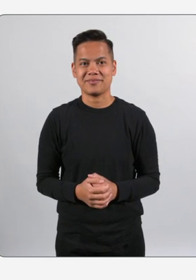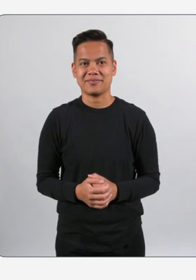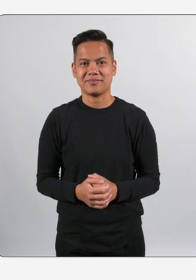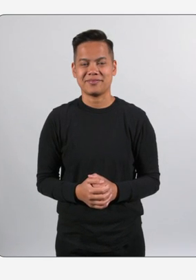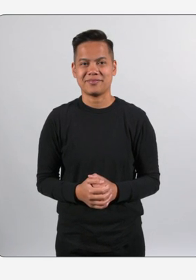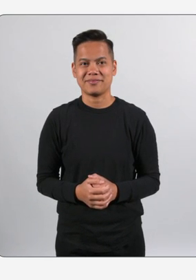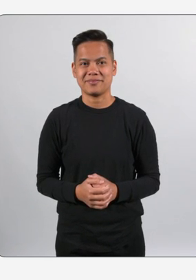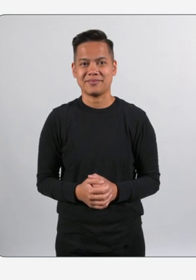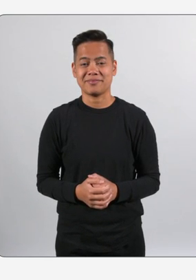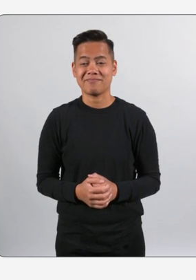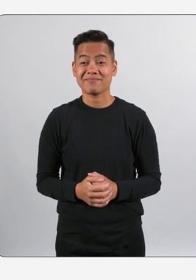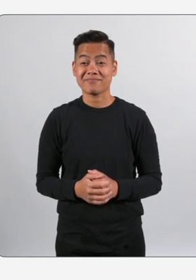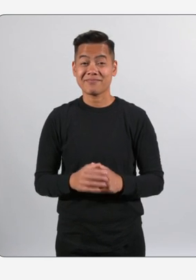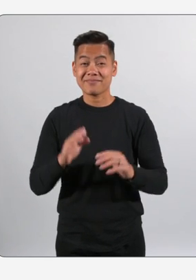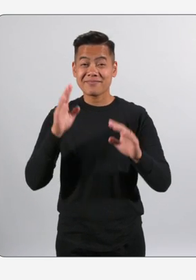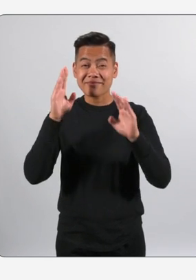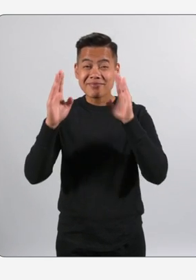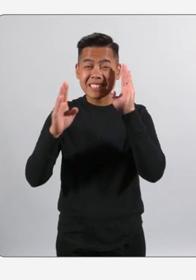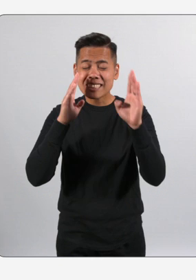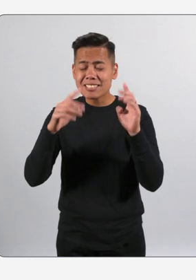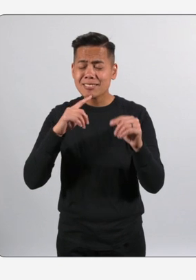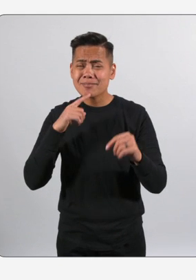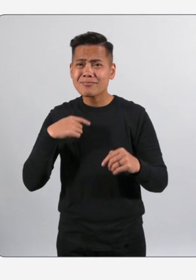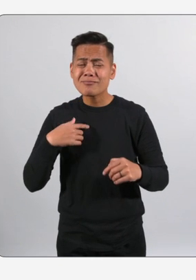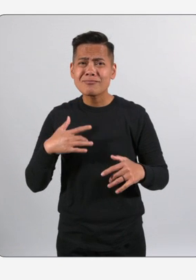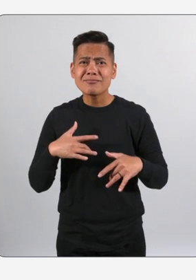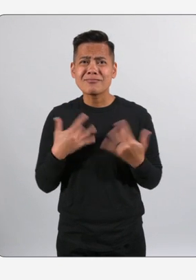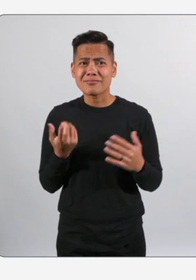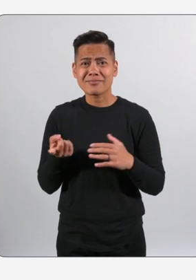Hi, everyone. I'm so happy you're all here with us today.